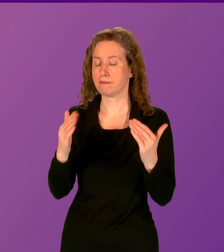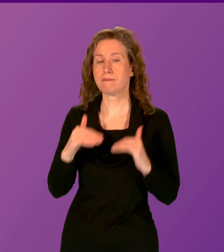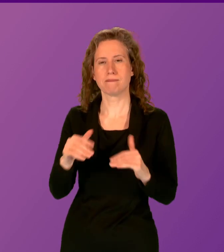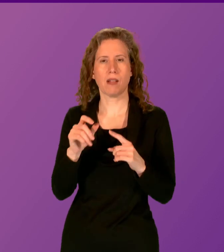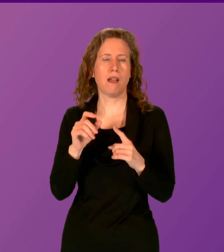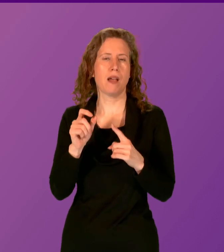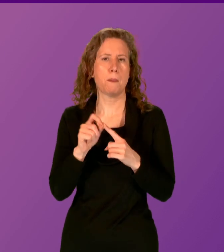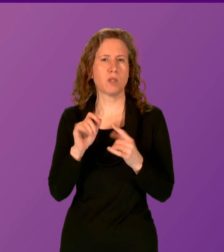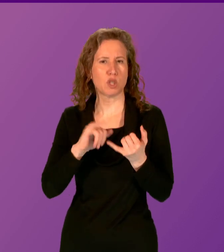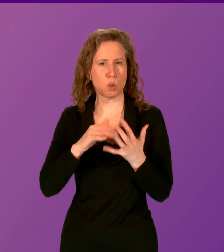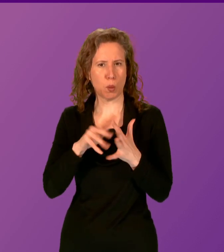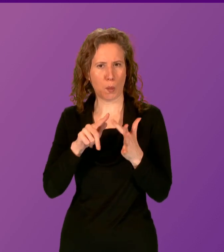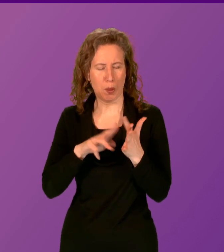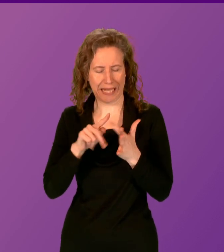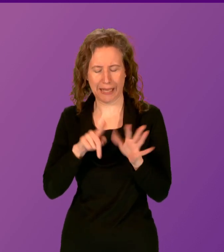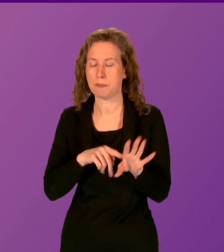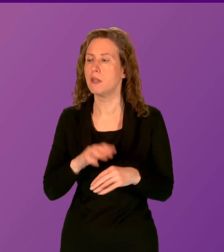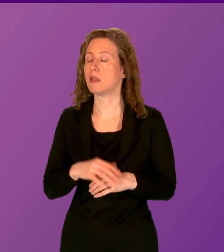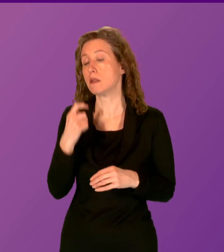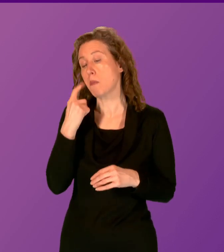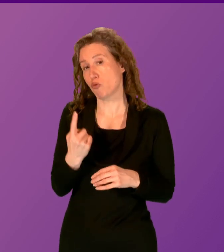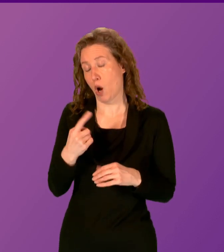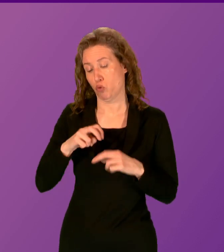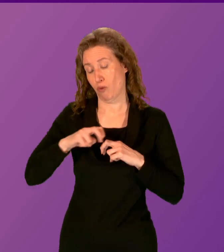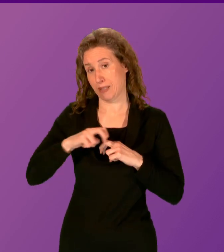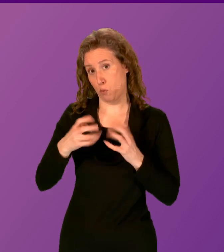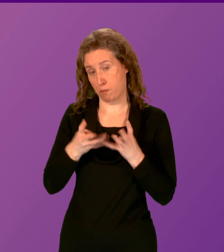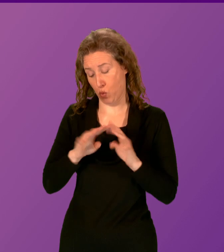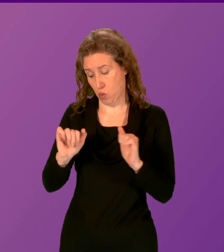Tomorrow, the Strathclyde Partnership for Transport board is set to approve bus franchising